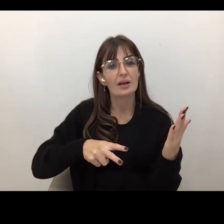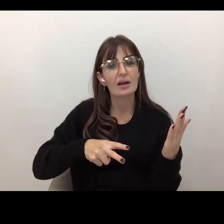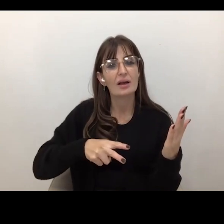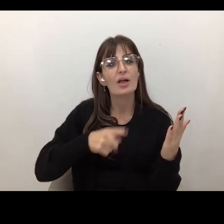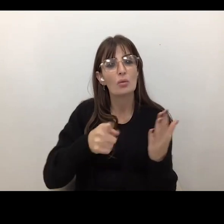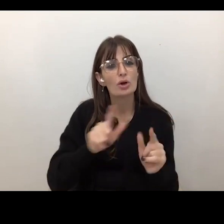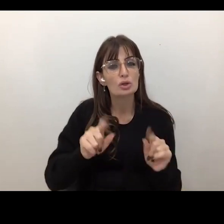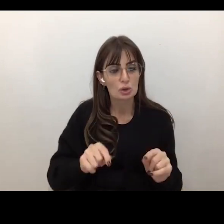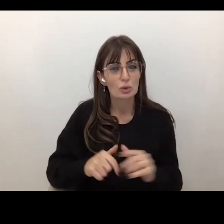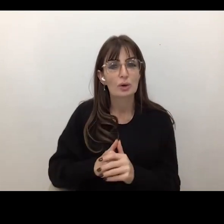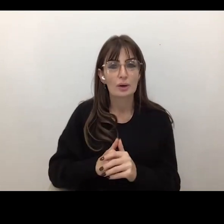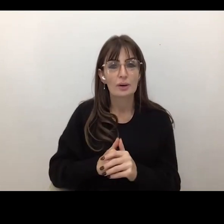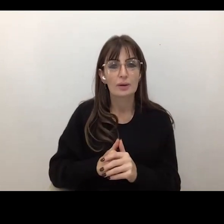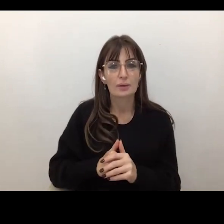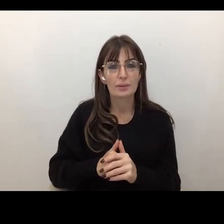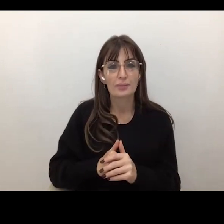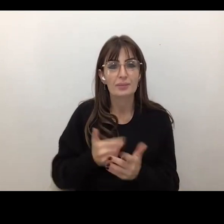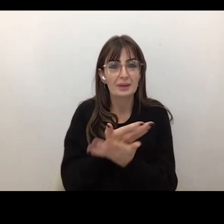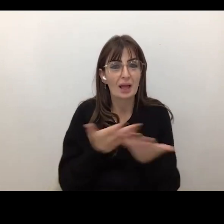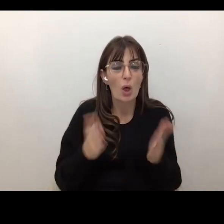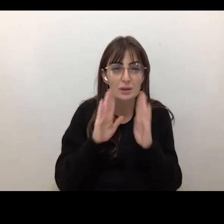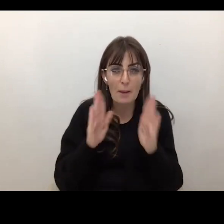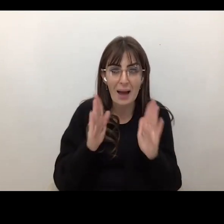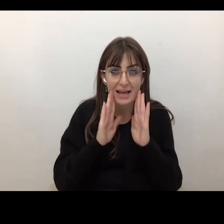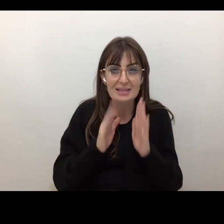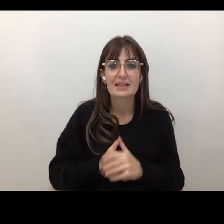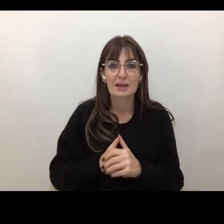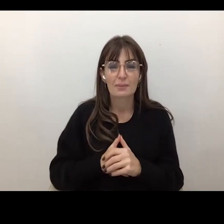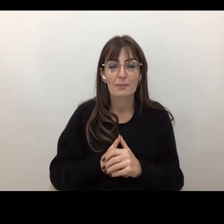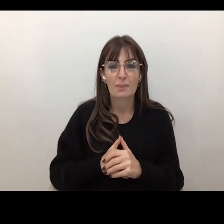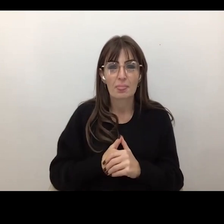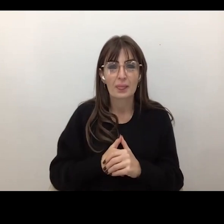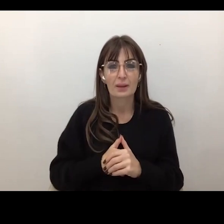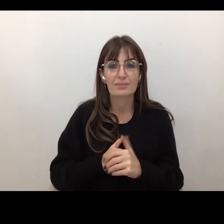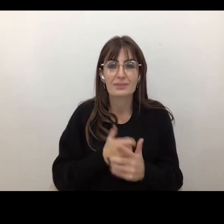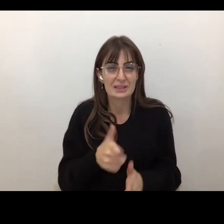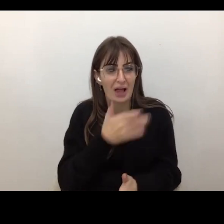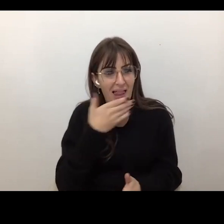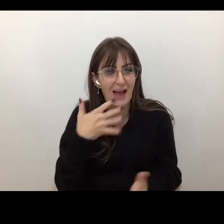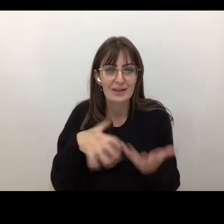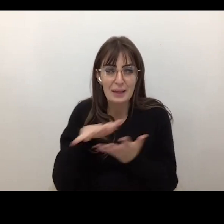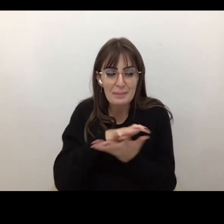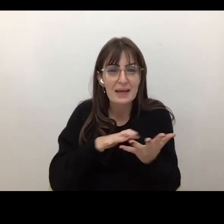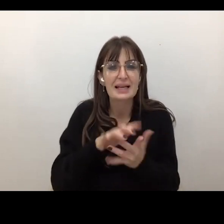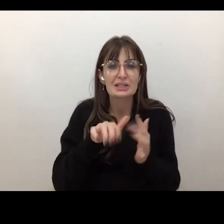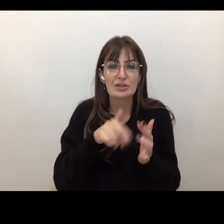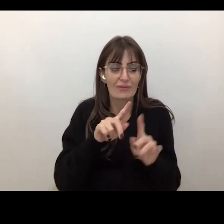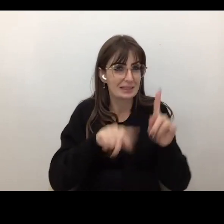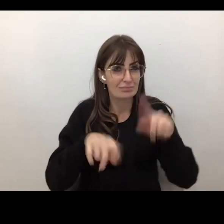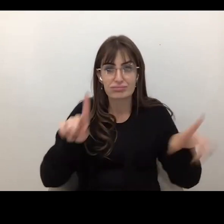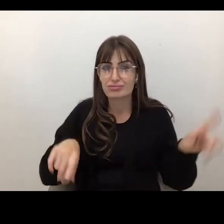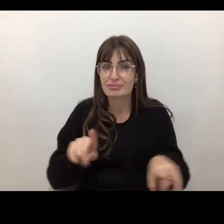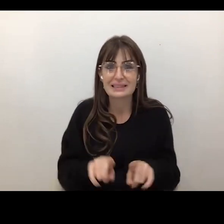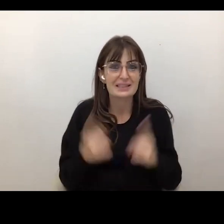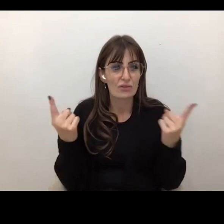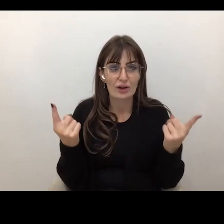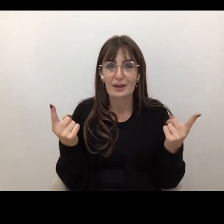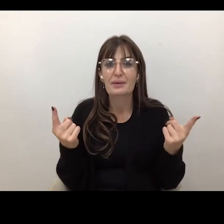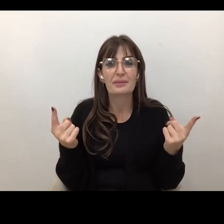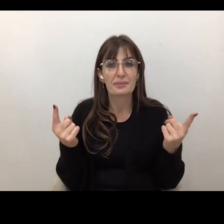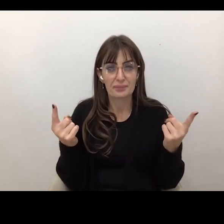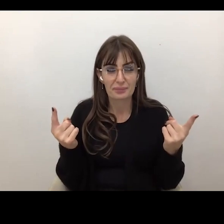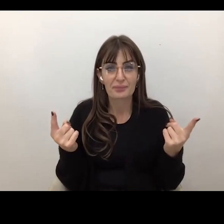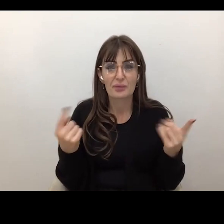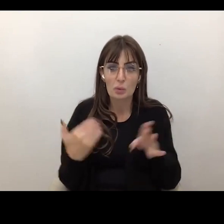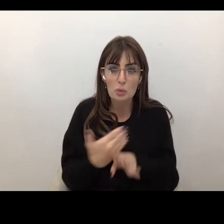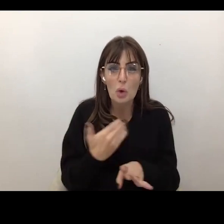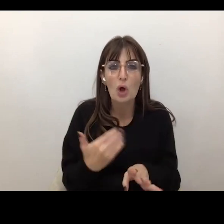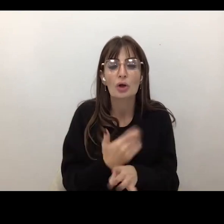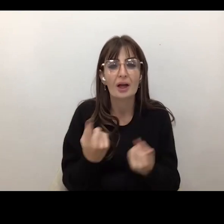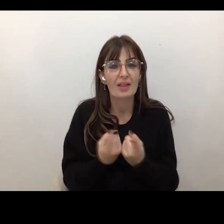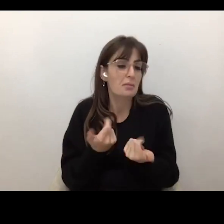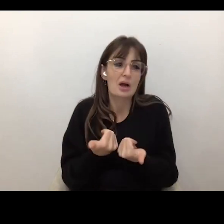doing. This all looks amazing. And it is such a lovely mix of different work. Great. That is all